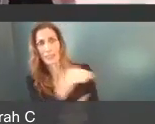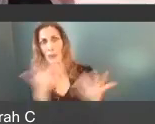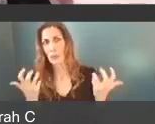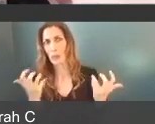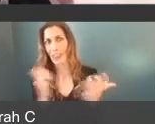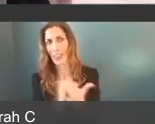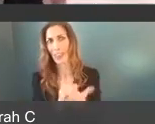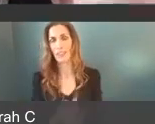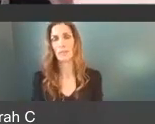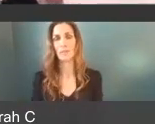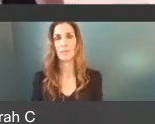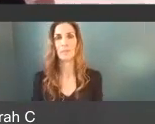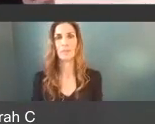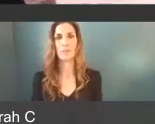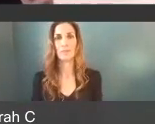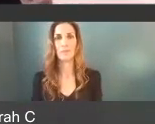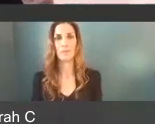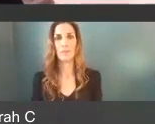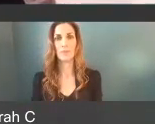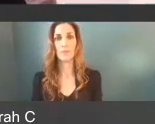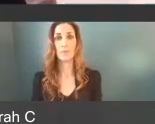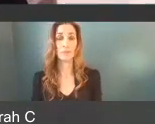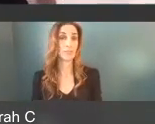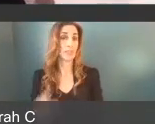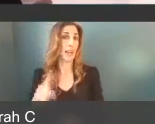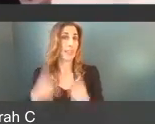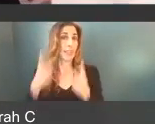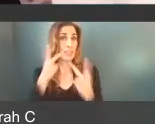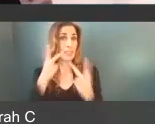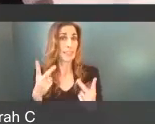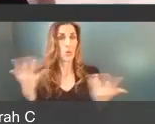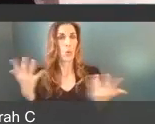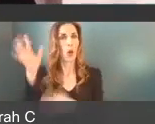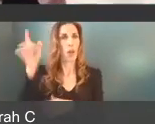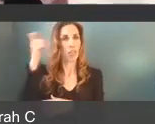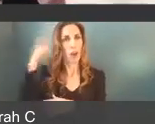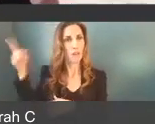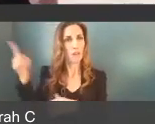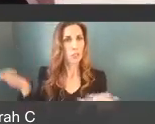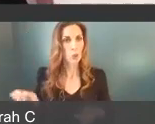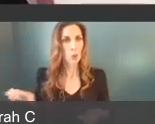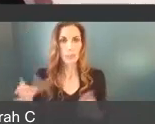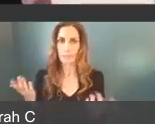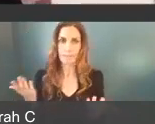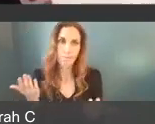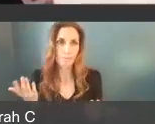What I have no eyes on is what the federal government is doing. So they are sending out